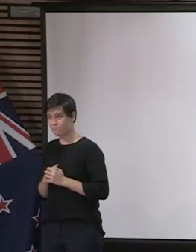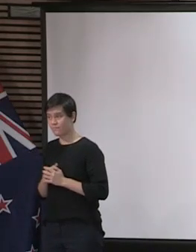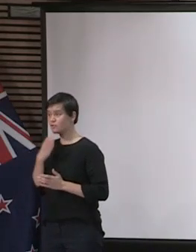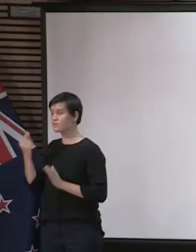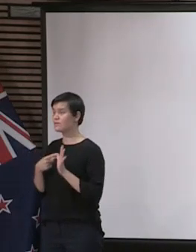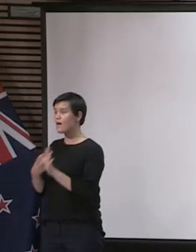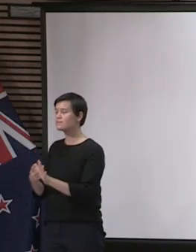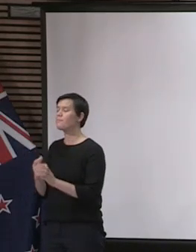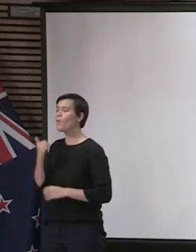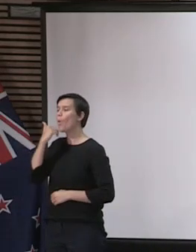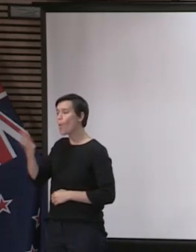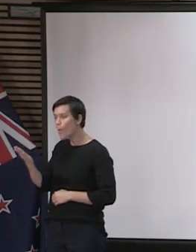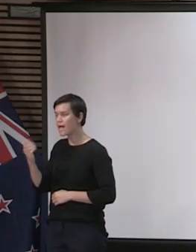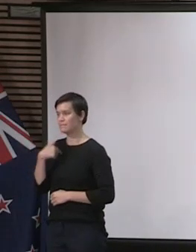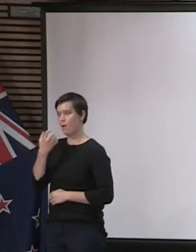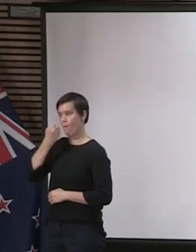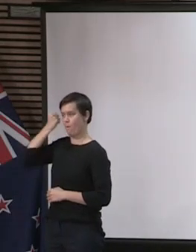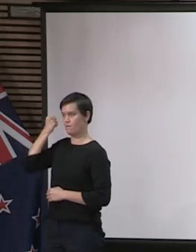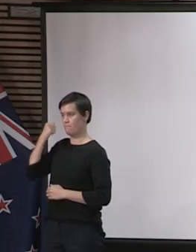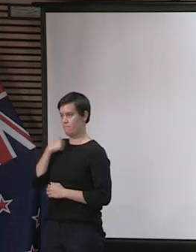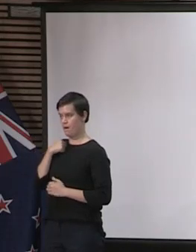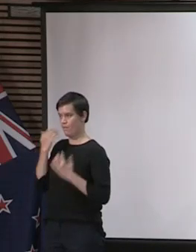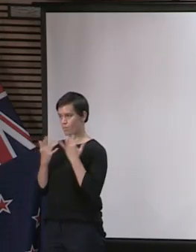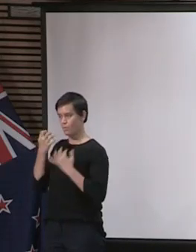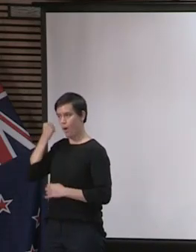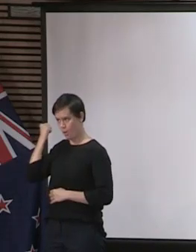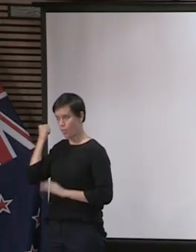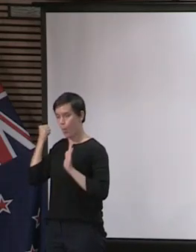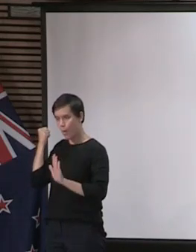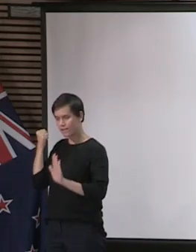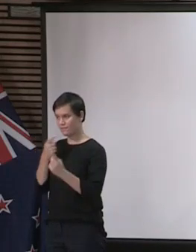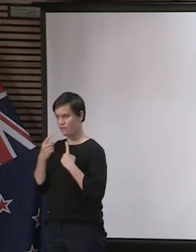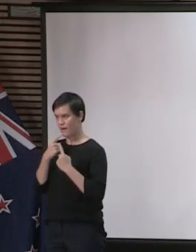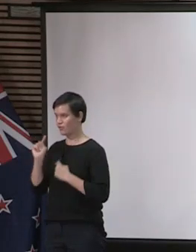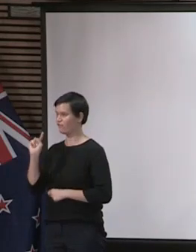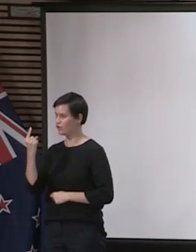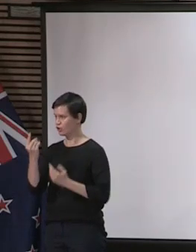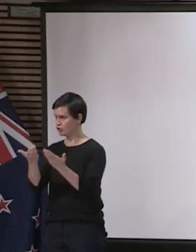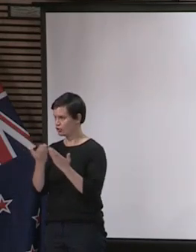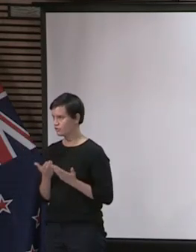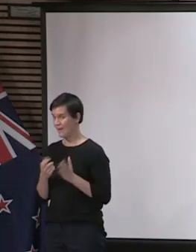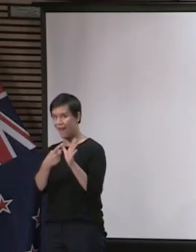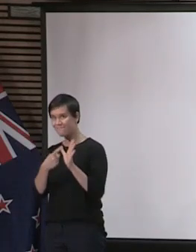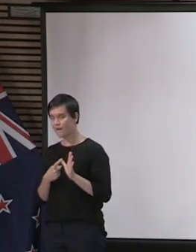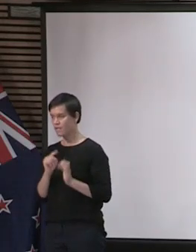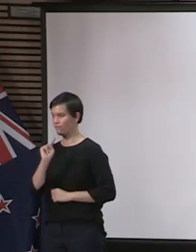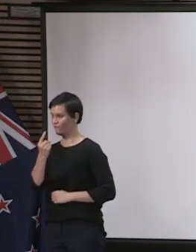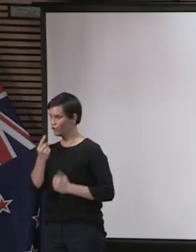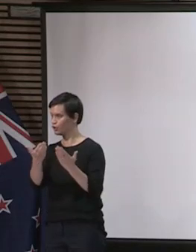PRIME MINISTER JACINDA ARDERN: My view is I have always been willing to wait for the latest information and data that we have to give us the best